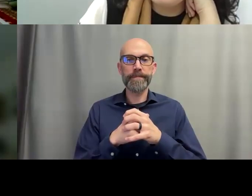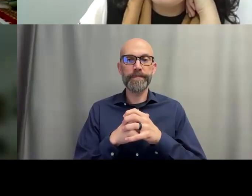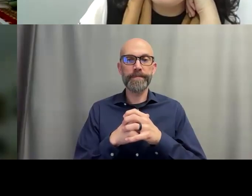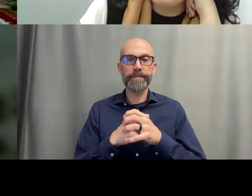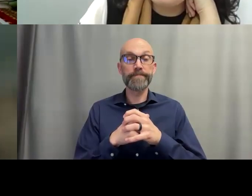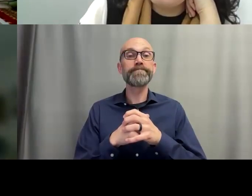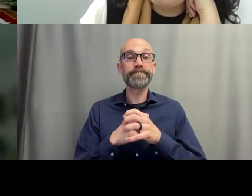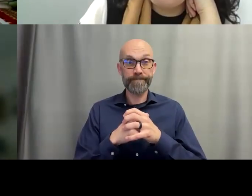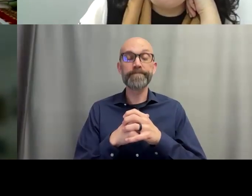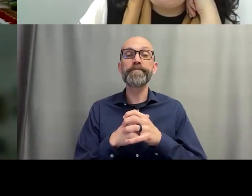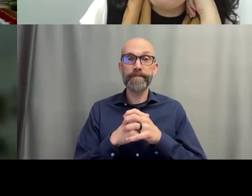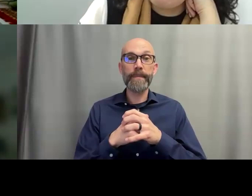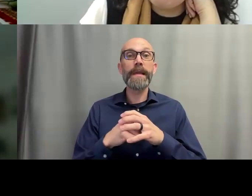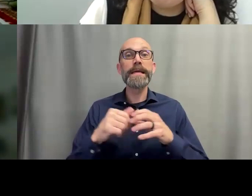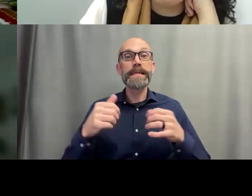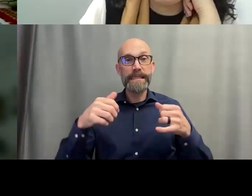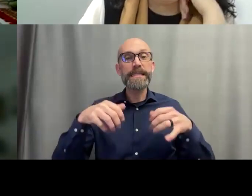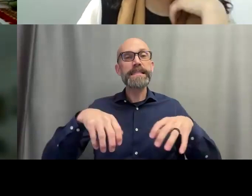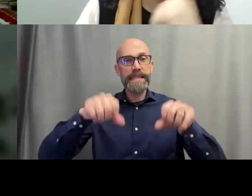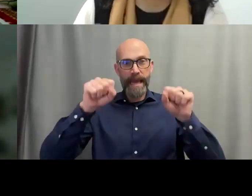Yes, it does take some time. I agree with you.